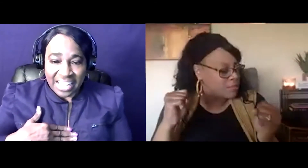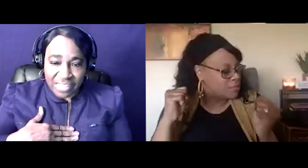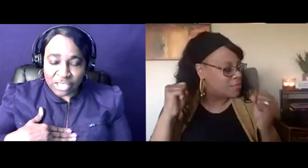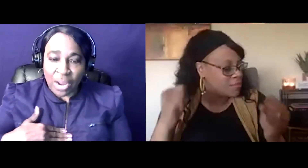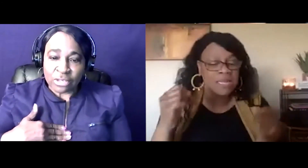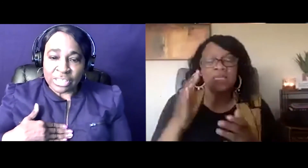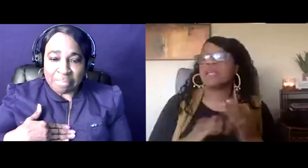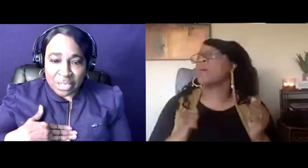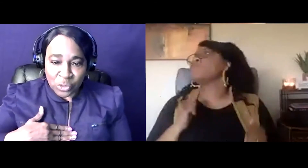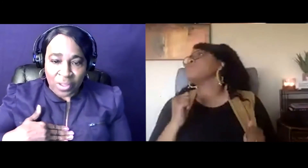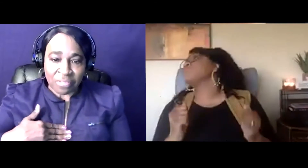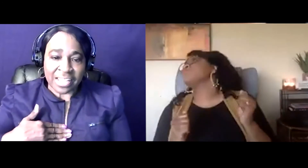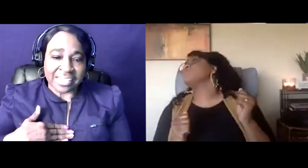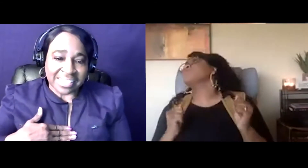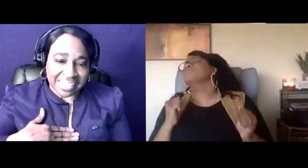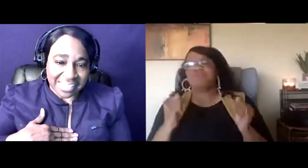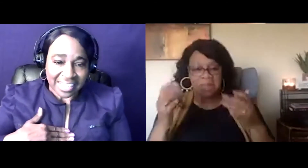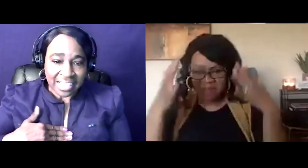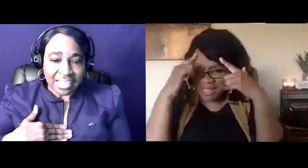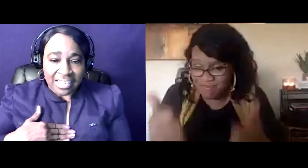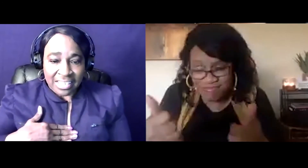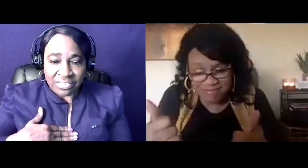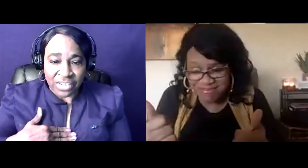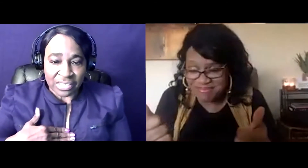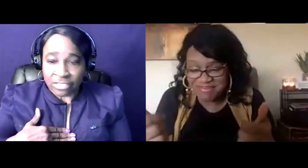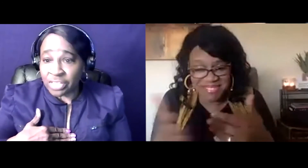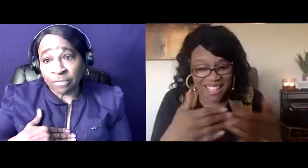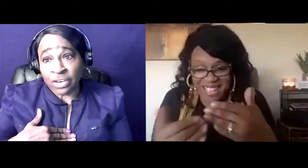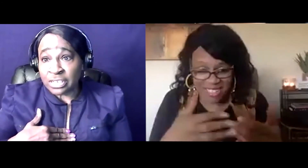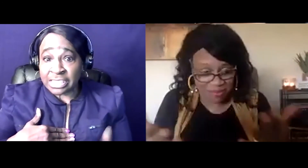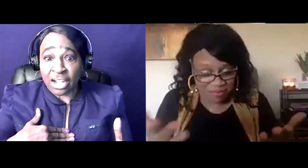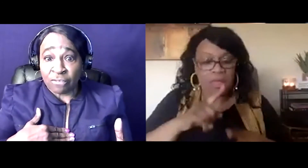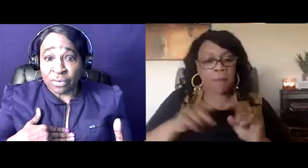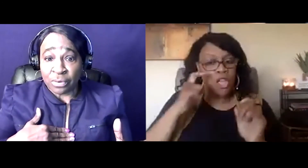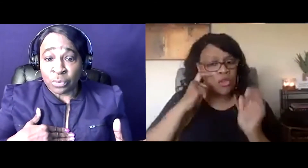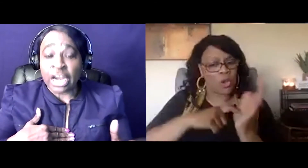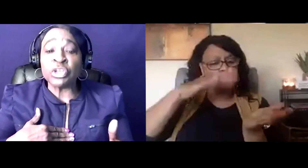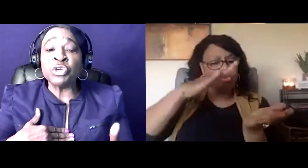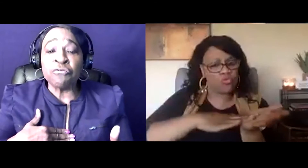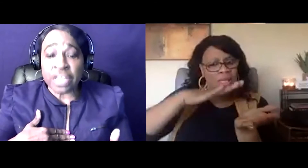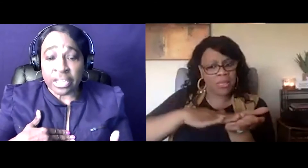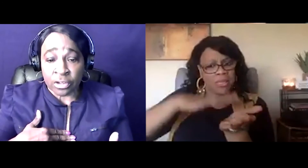And that's why you see me doing this. There's the--state for yourself whatever you feel.